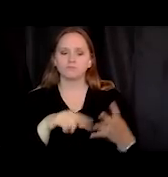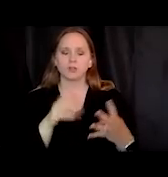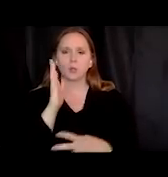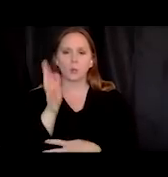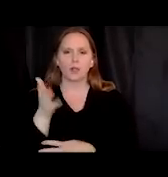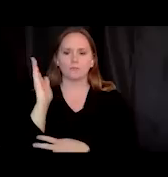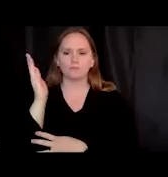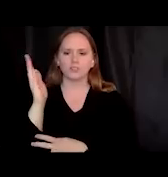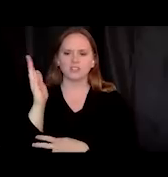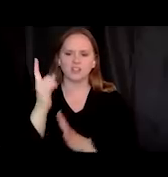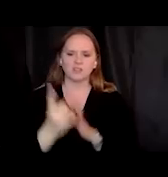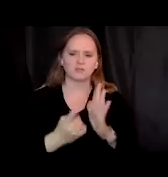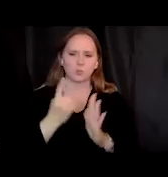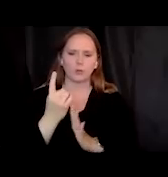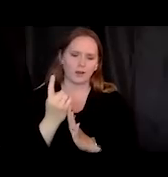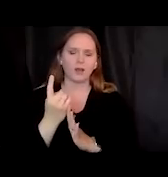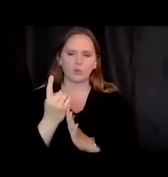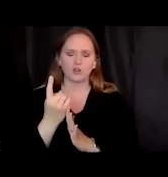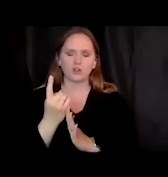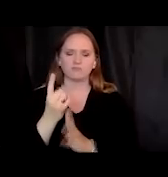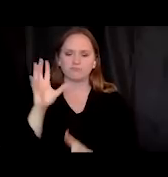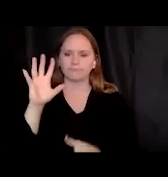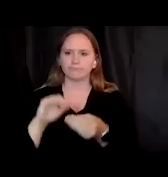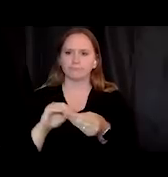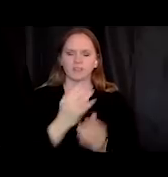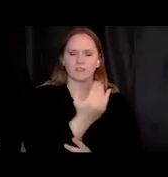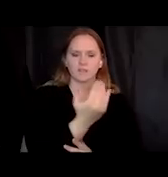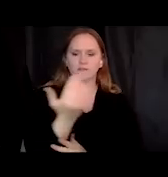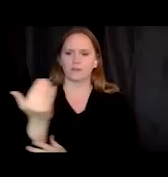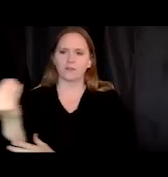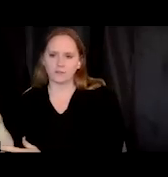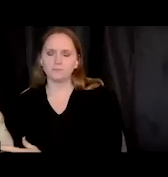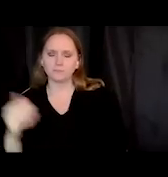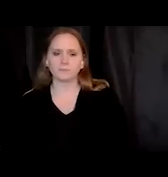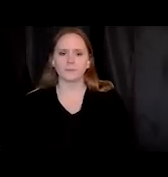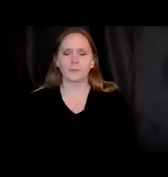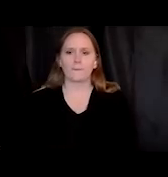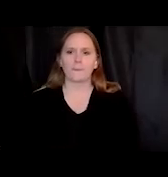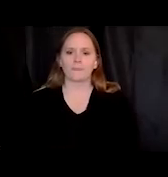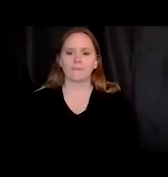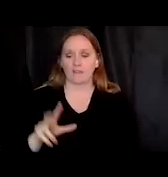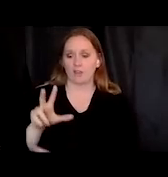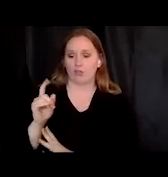15 minutes each per presentation presentation. And then we'll have 30 minutes at the end for Q&A.